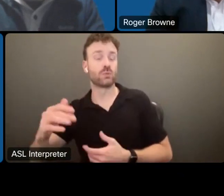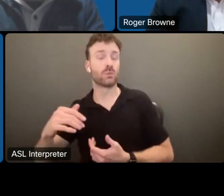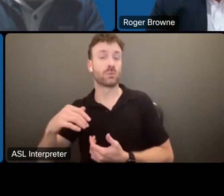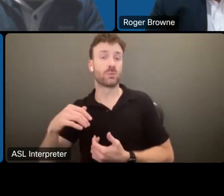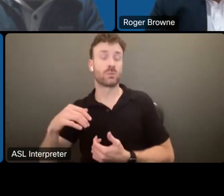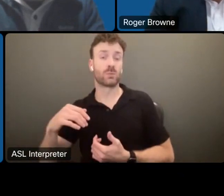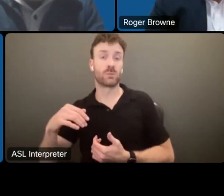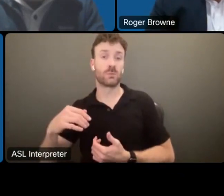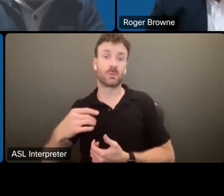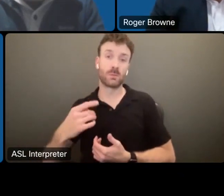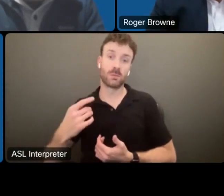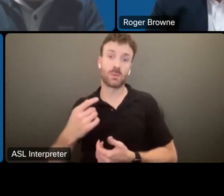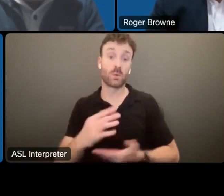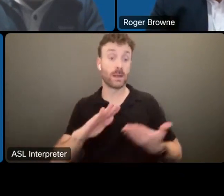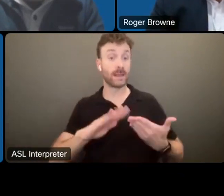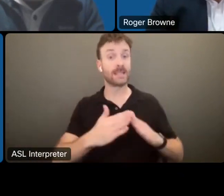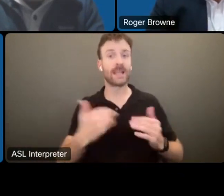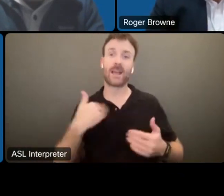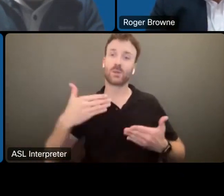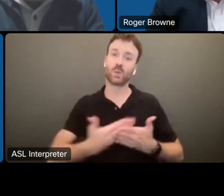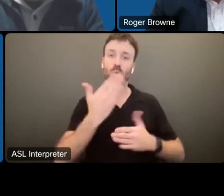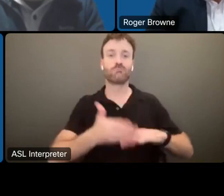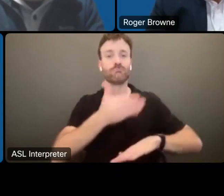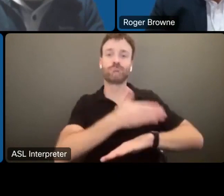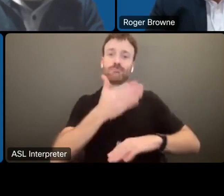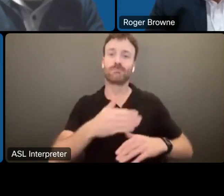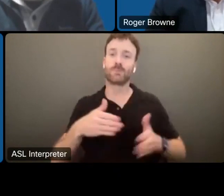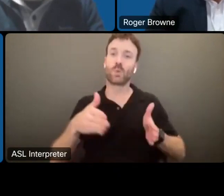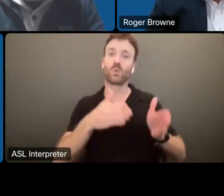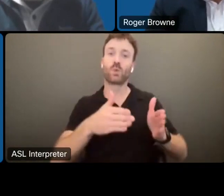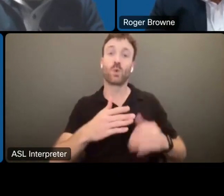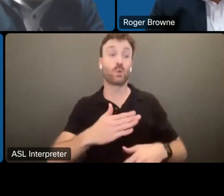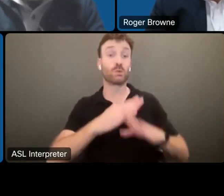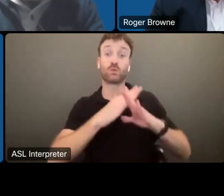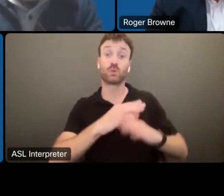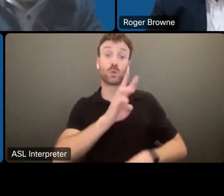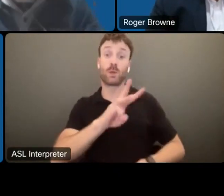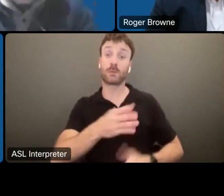Again, it's one thing for the city to have a new and improved road restriction webpage.